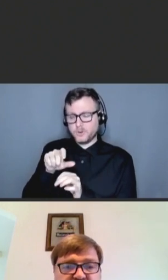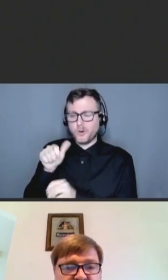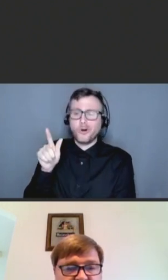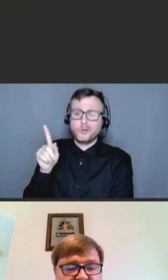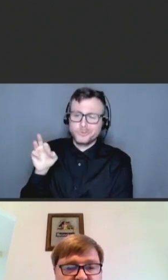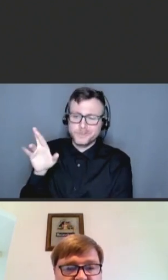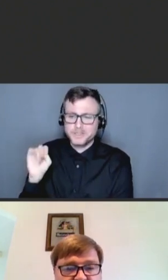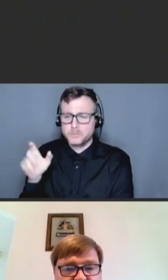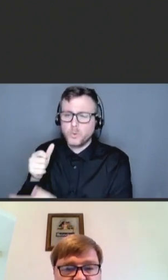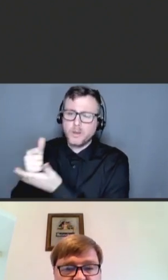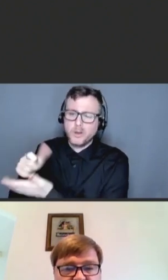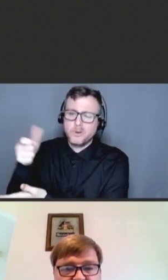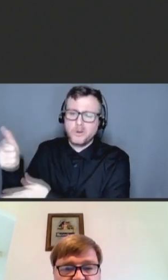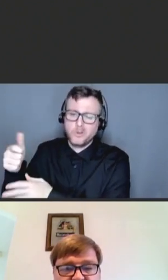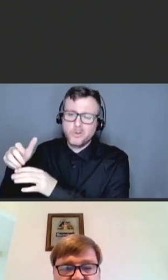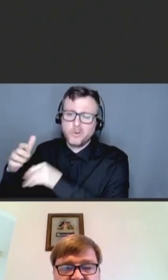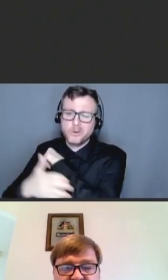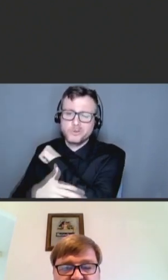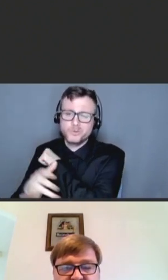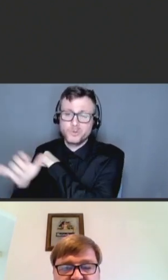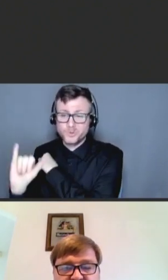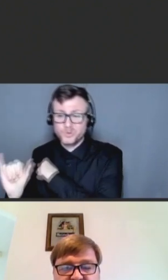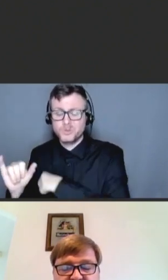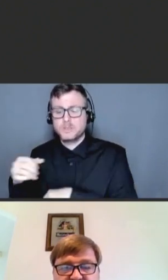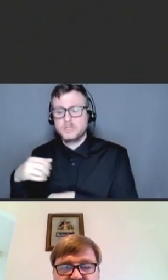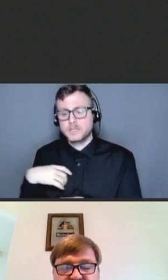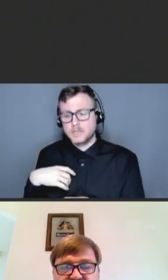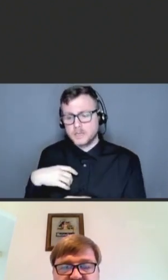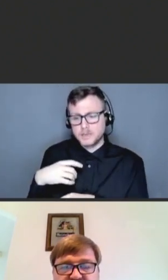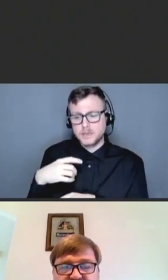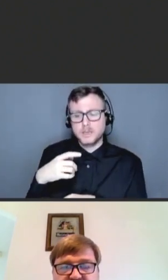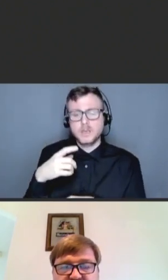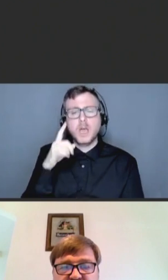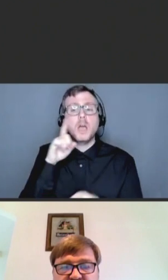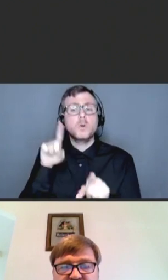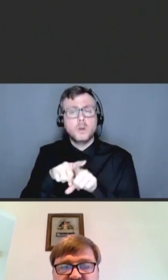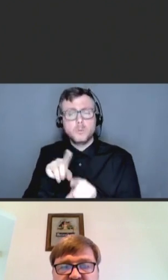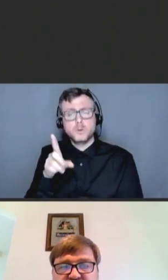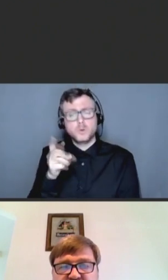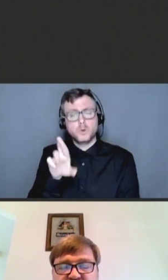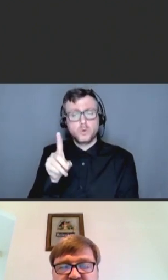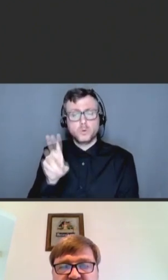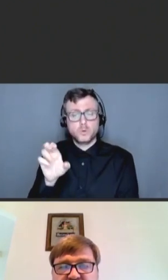And then, I think about -- agreeing with Dr. Duchin's comments,